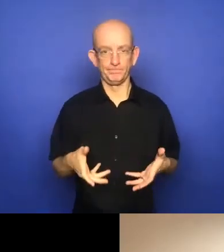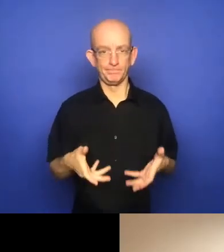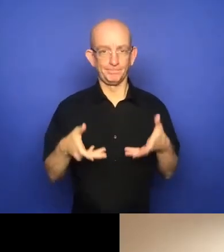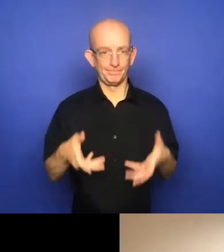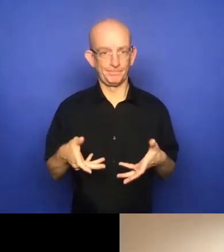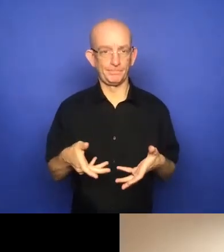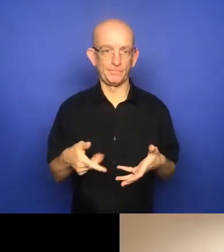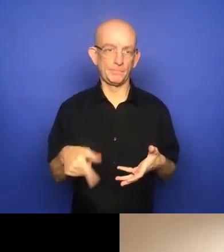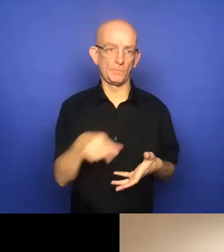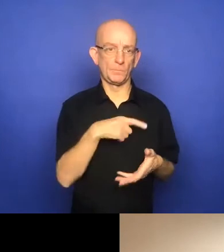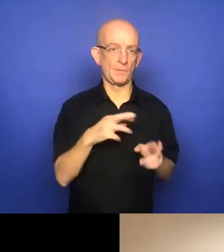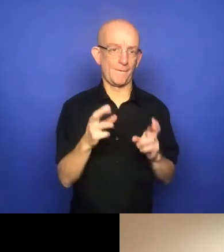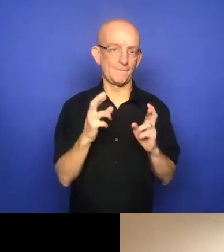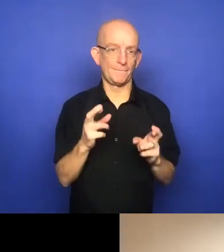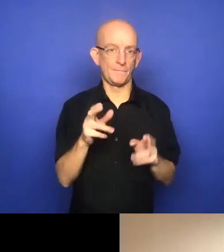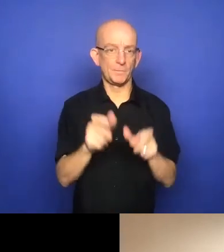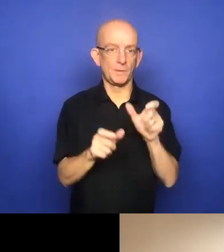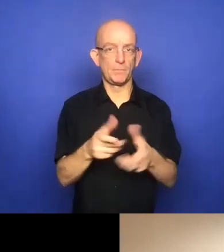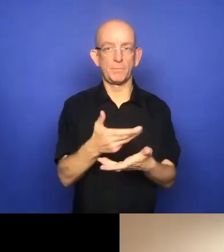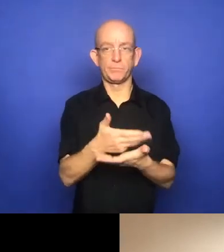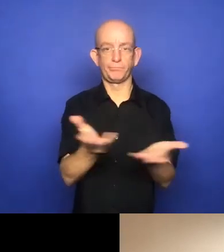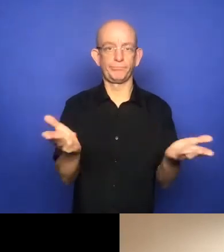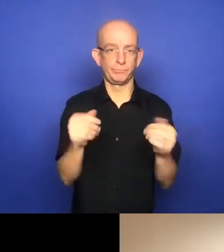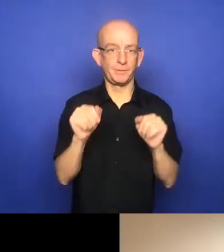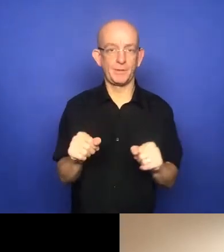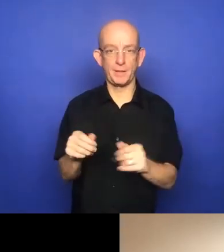can use it, many officials can benefit